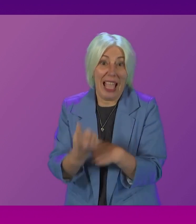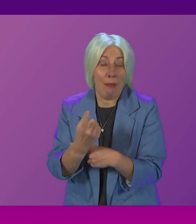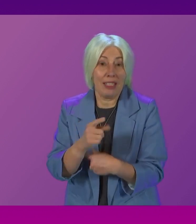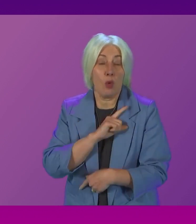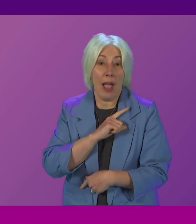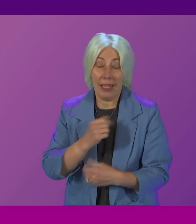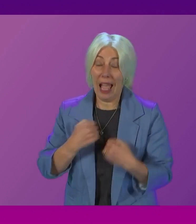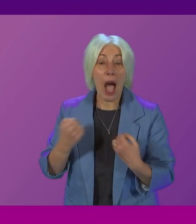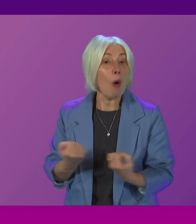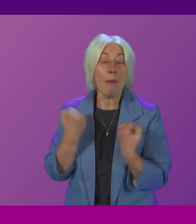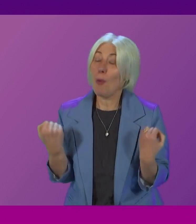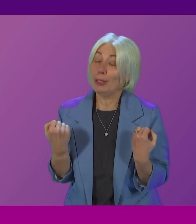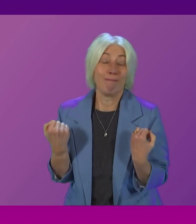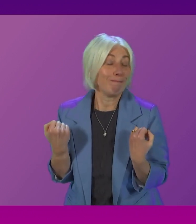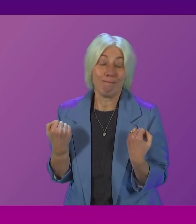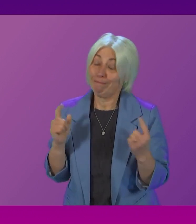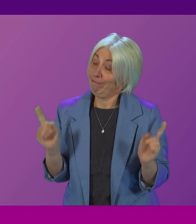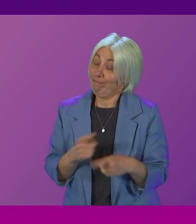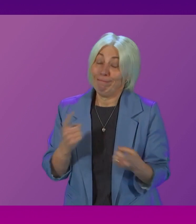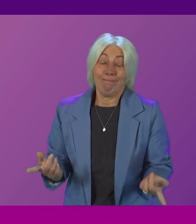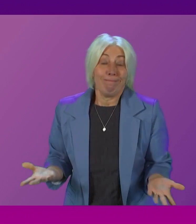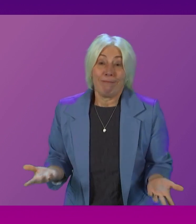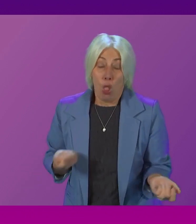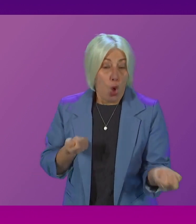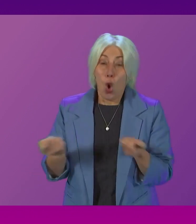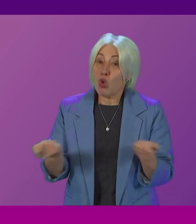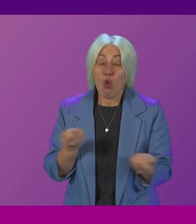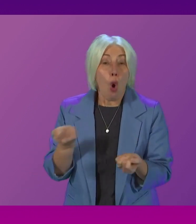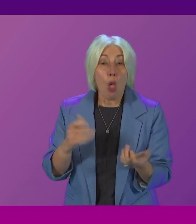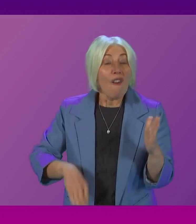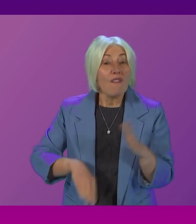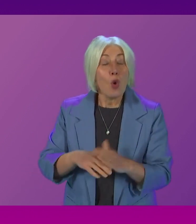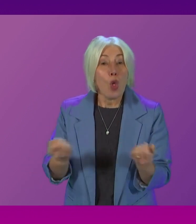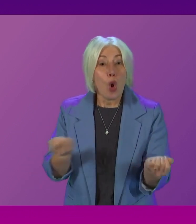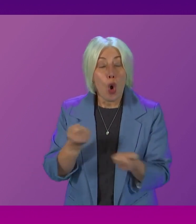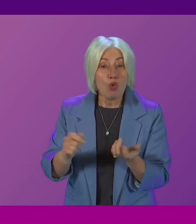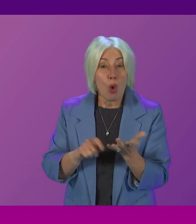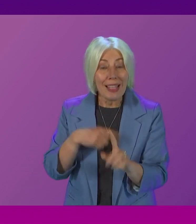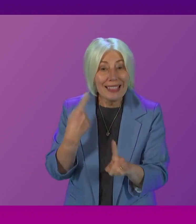the powers of this Government. If we had full control over the tax and benefits system and the